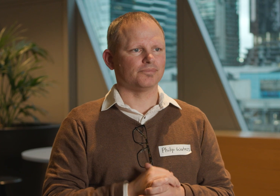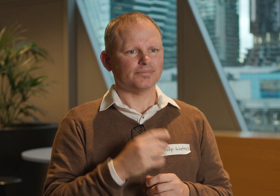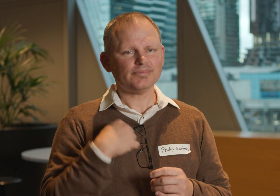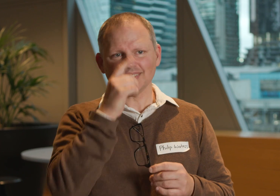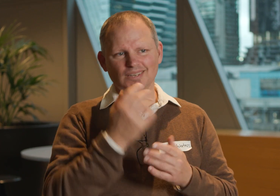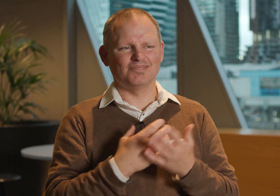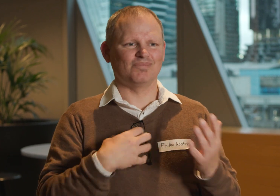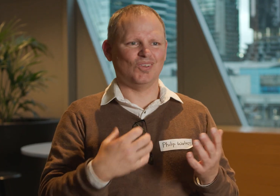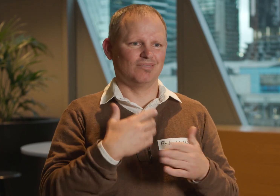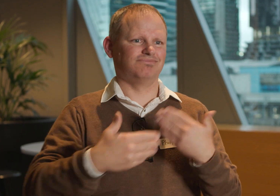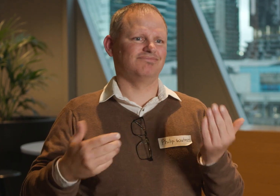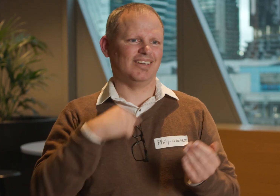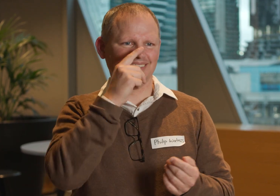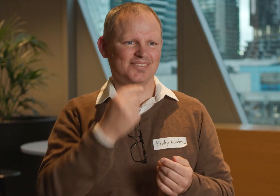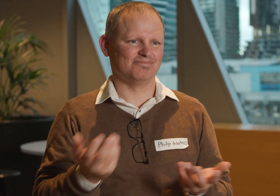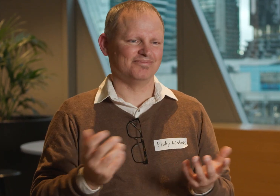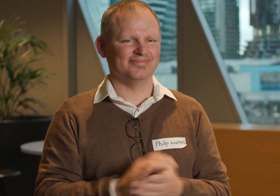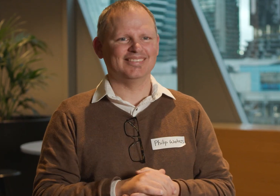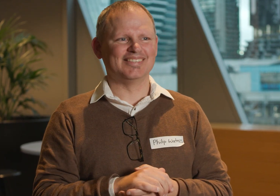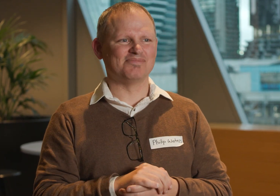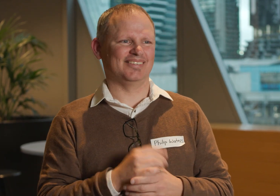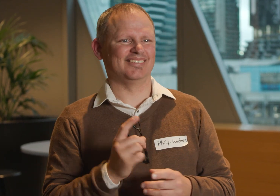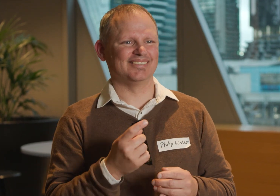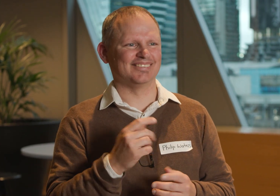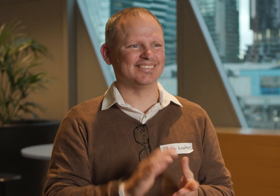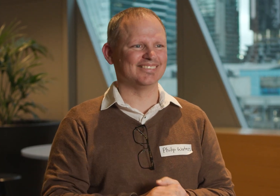of what is going on in that situation. I've got a lot more I could say about that but